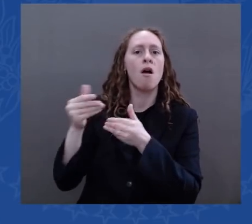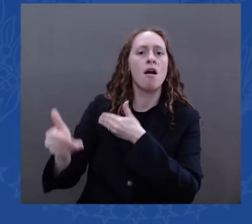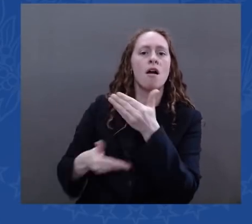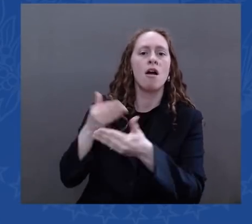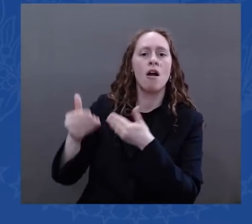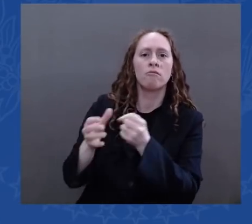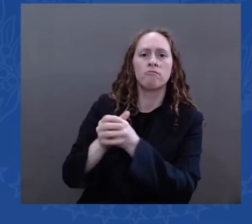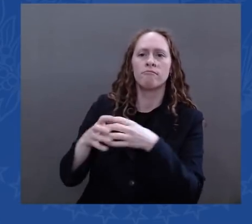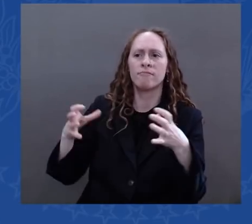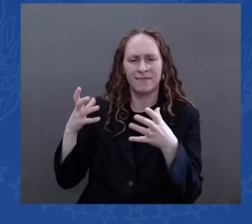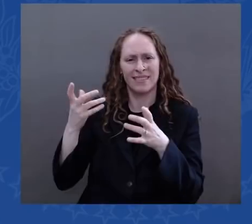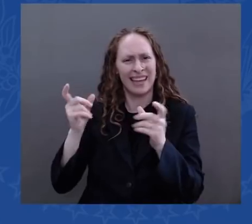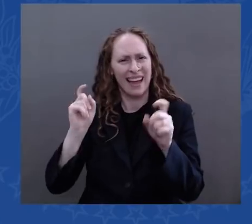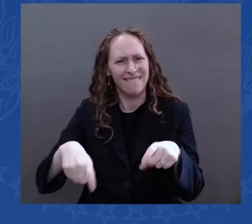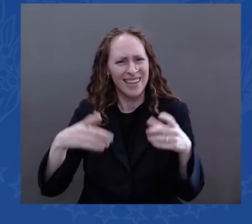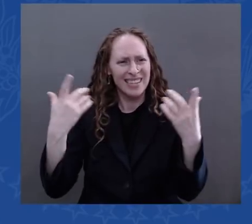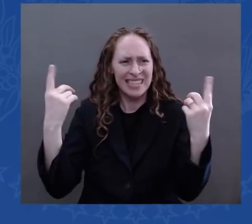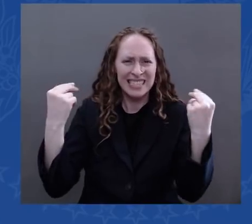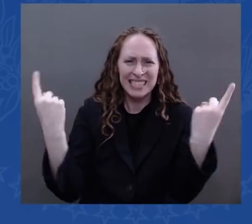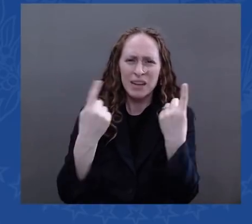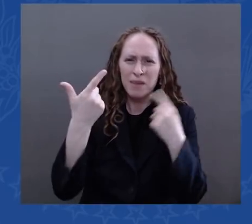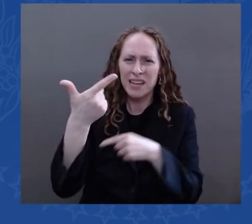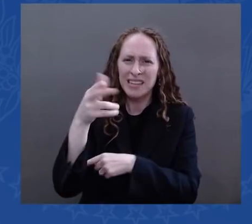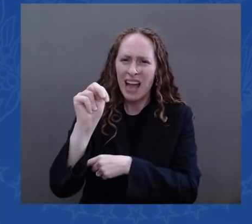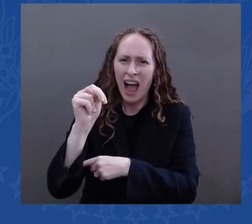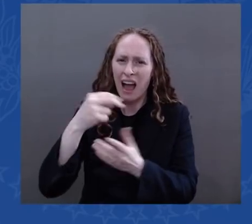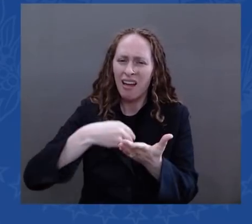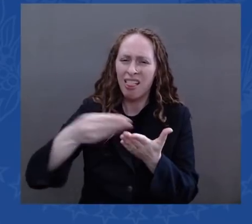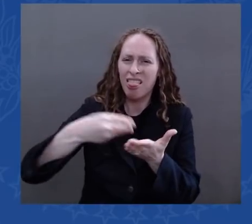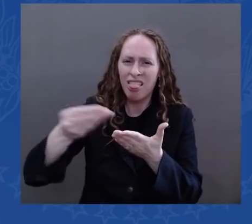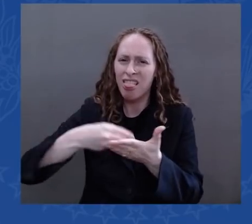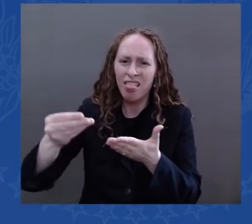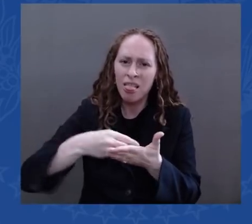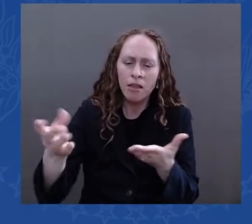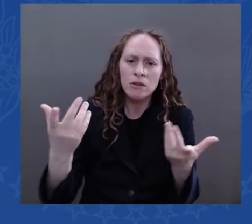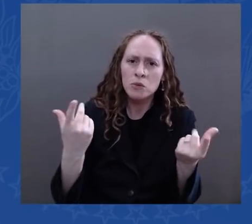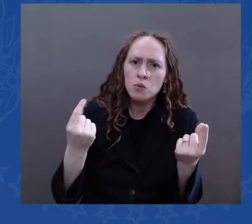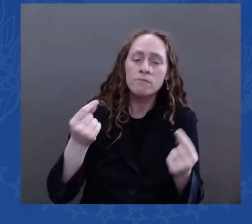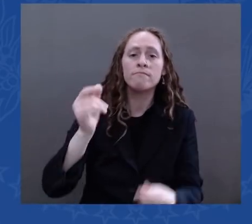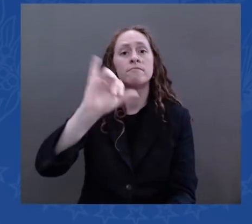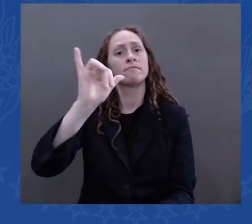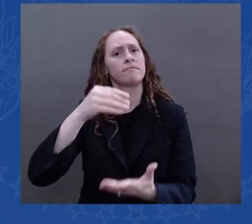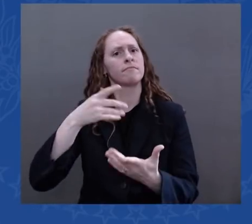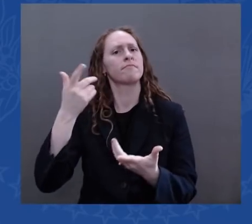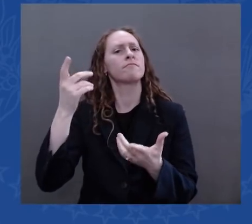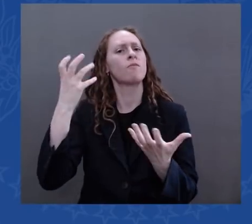and are accountable to these communities. It funds crime prevention and community violence intervention,